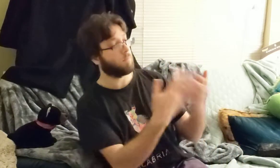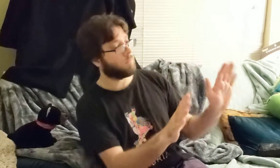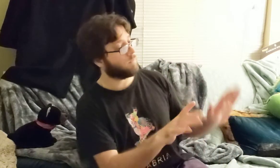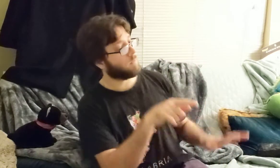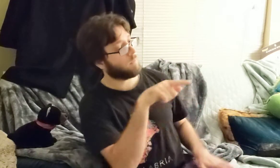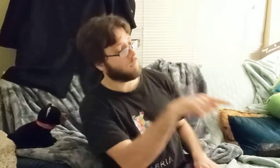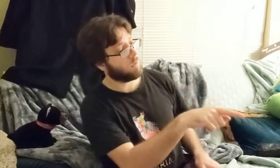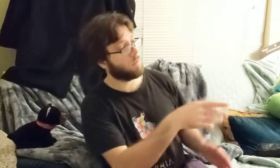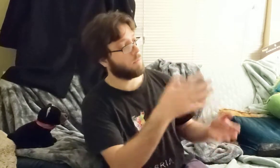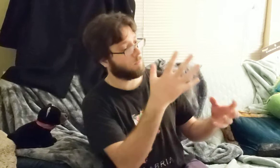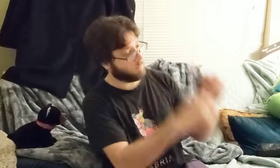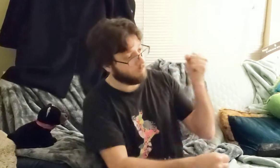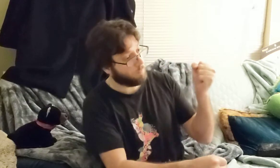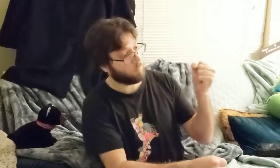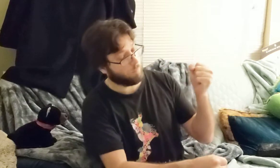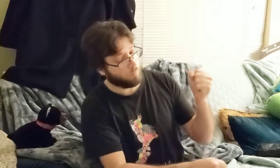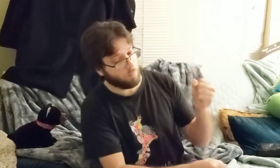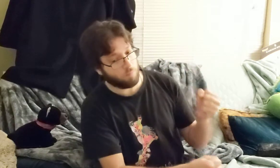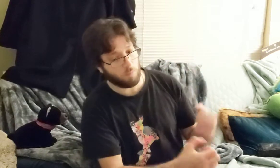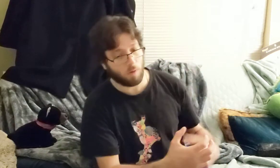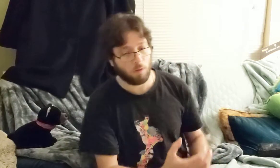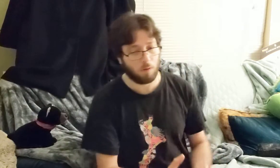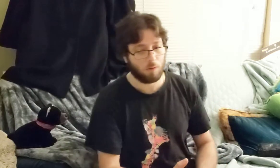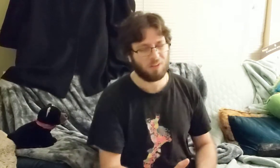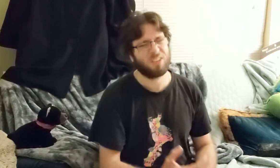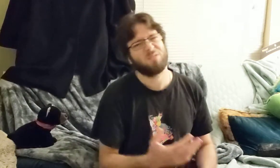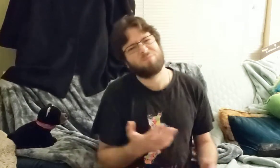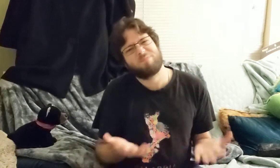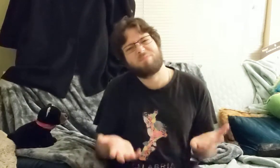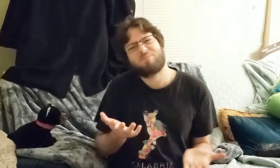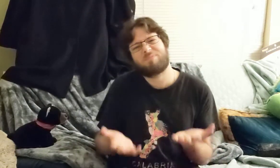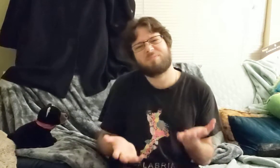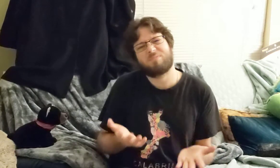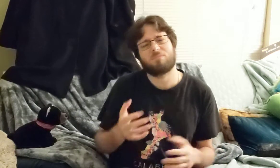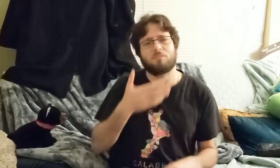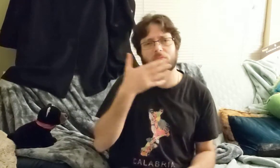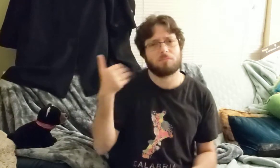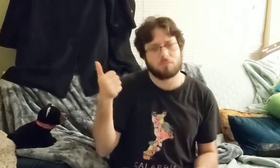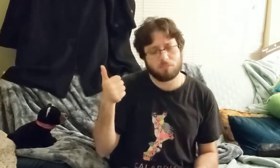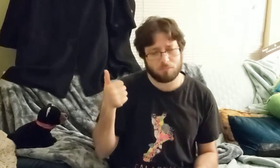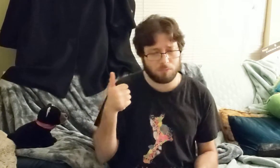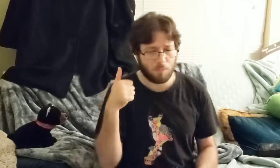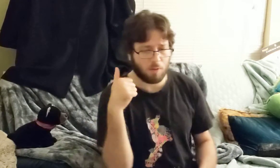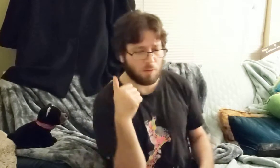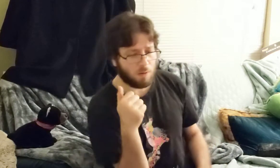FINISH YOU MEAN MAYBE BETTER